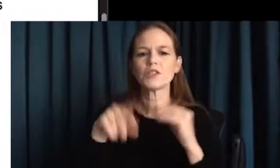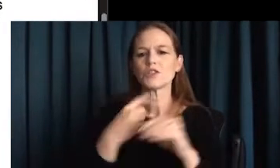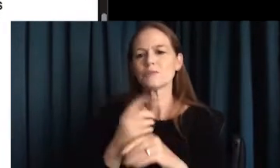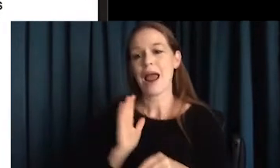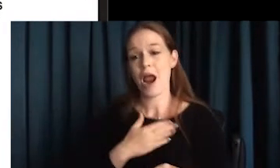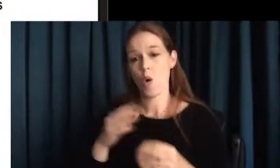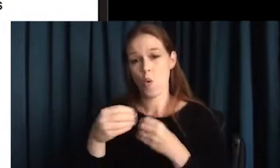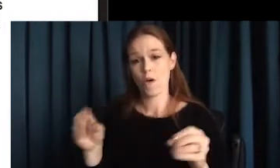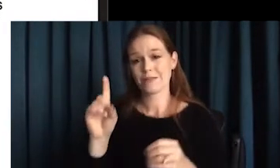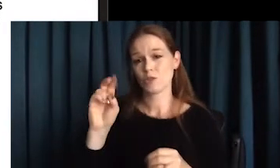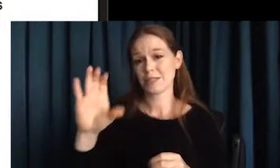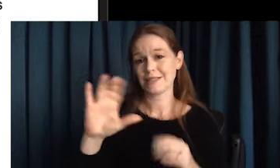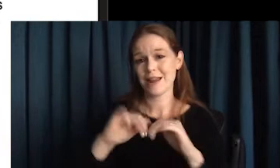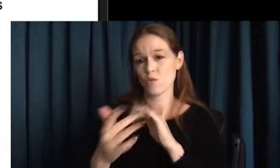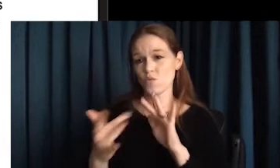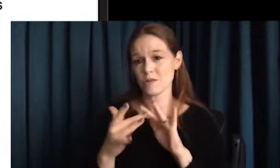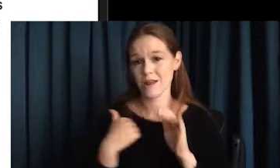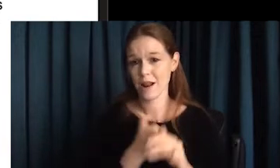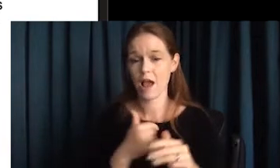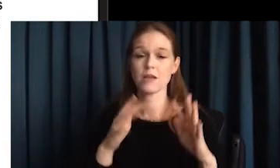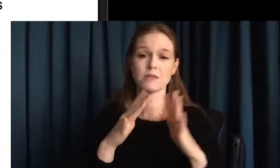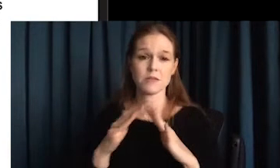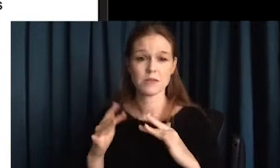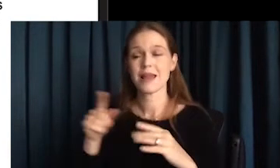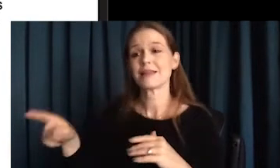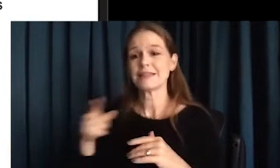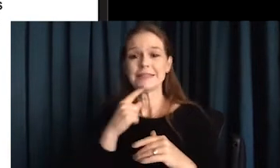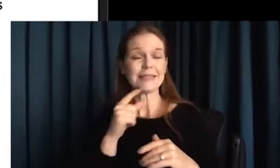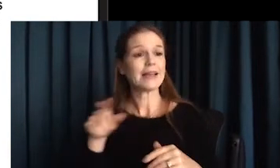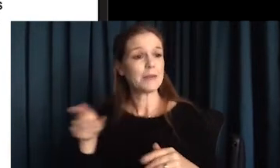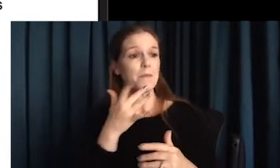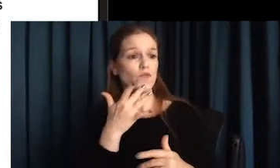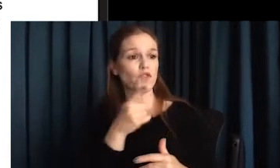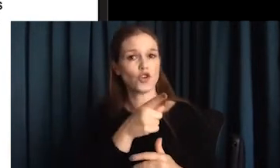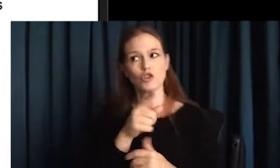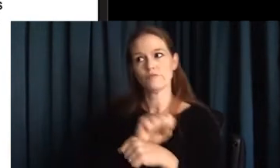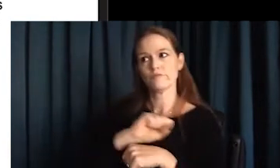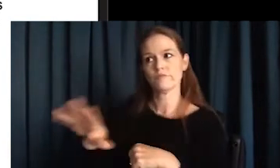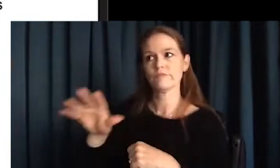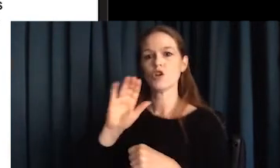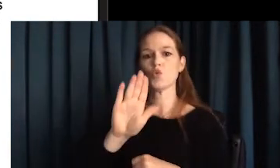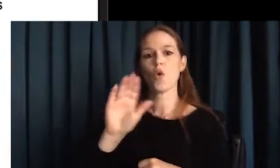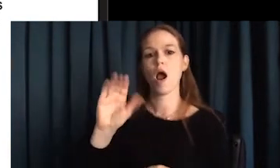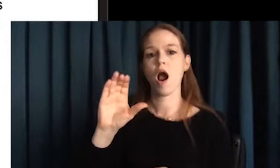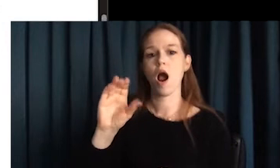And also letting you know that he prefers that you submit your accommodation letter as early on in the semester as possible